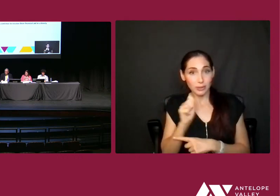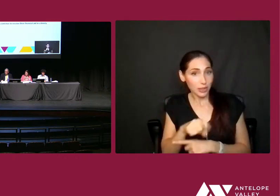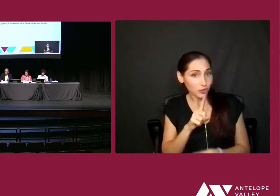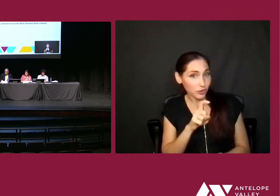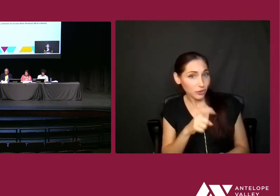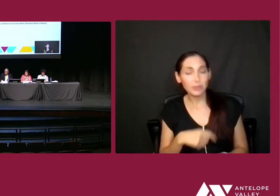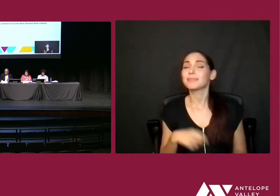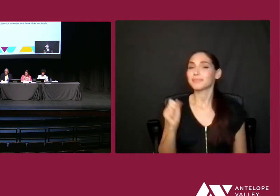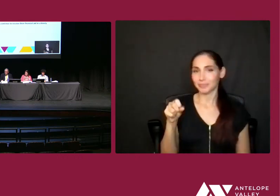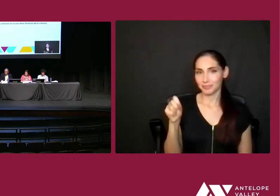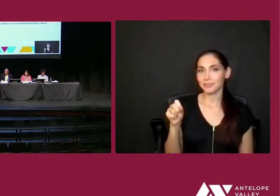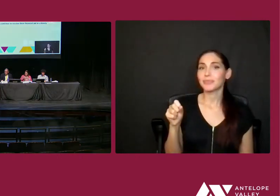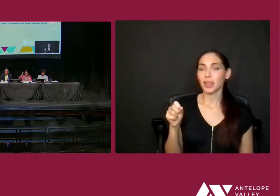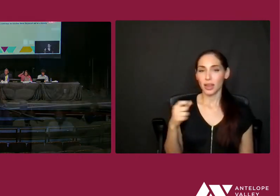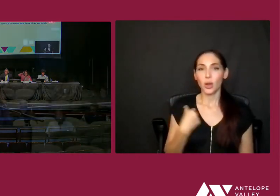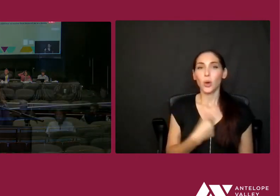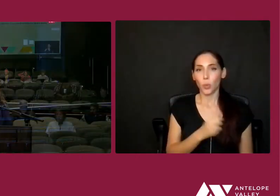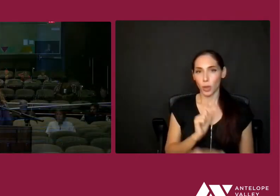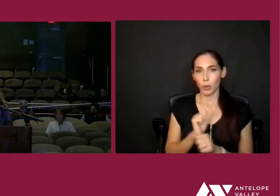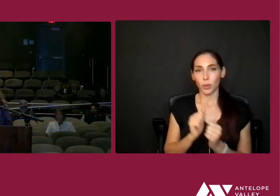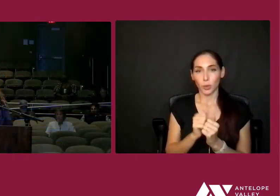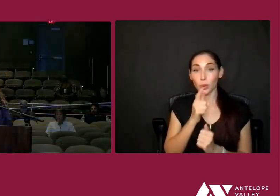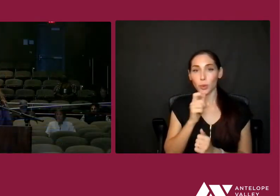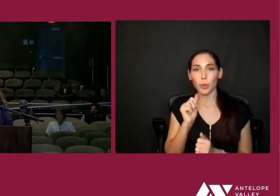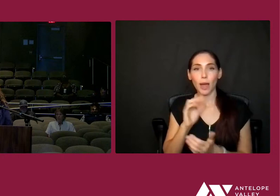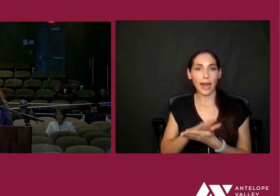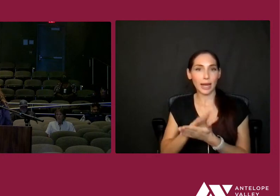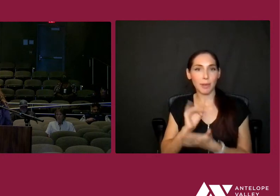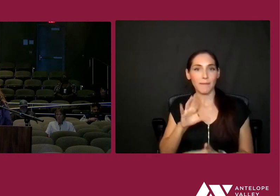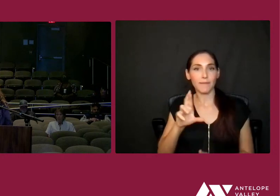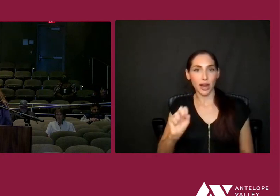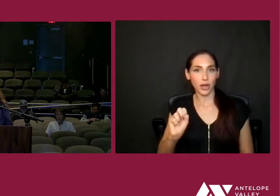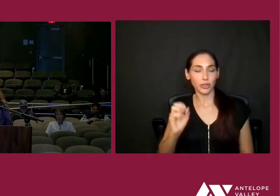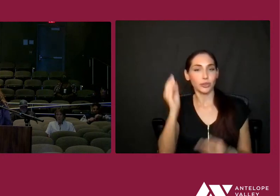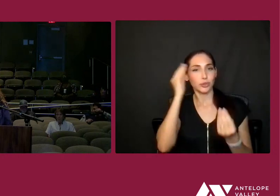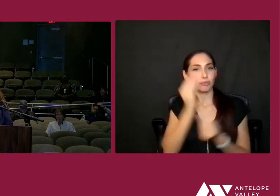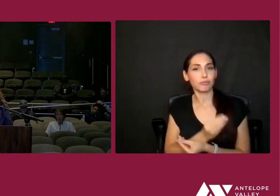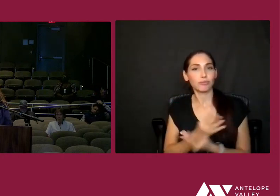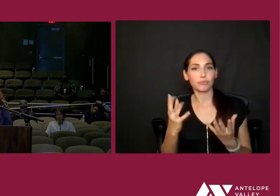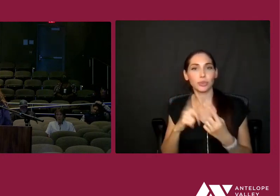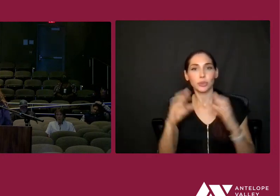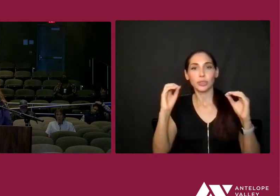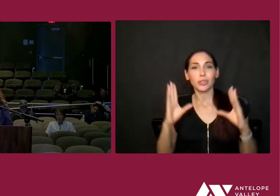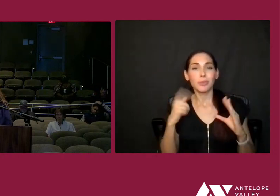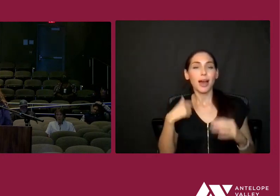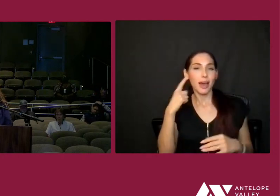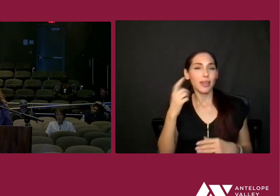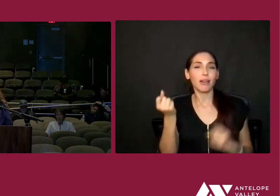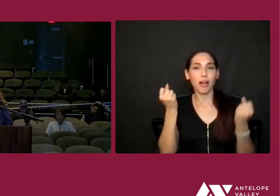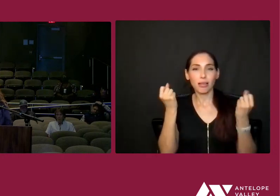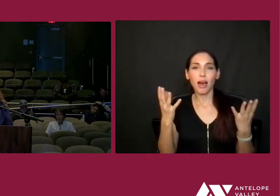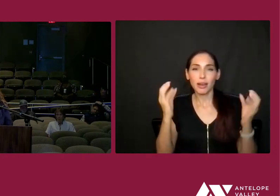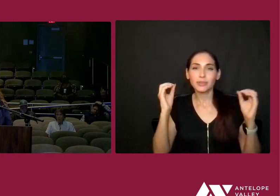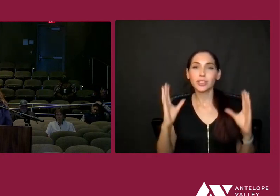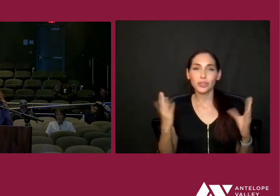Yes, I think that we worked with Academic Affairs to give the report. But I think a lot of instructors know in talking to